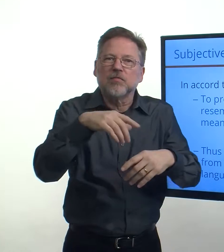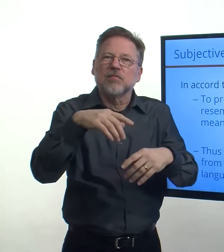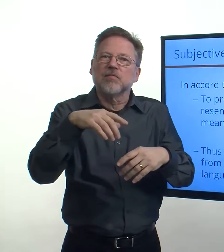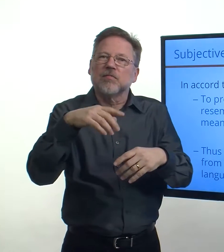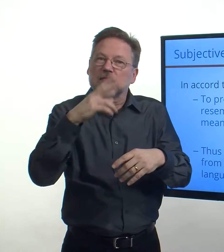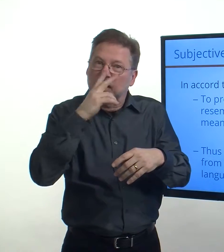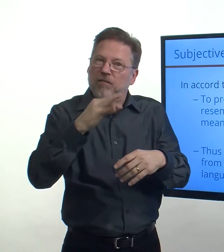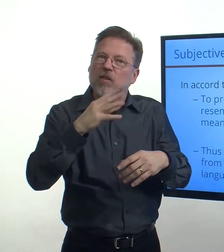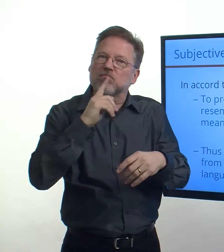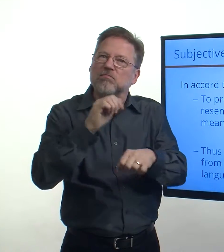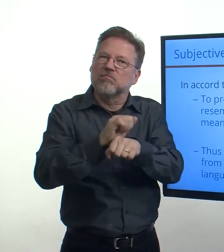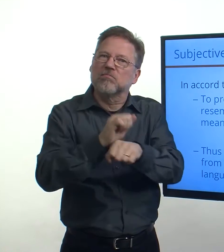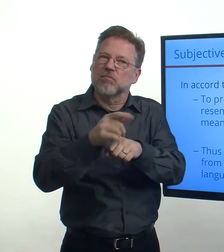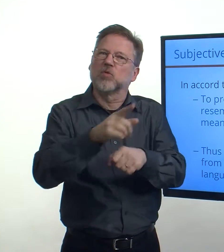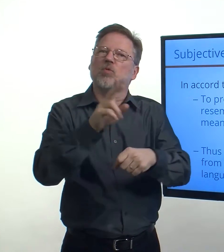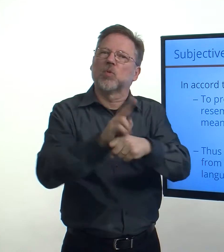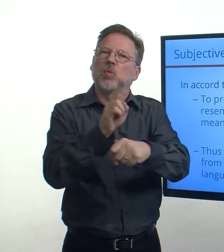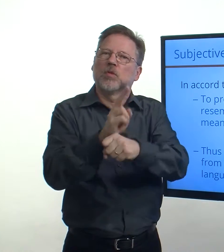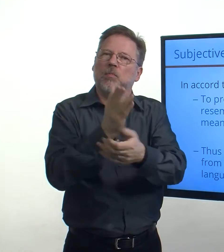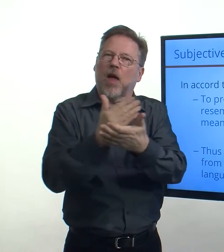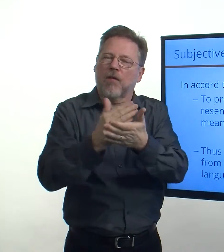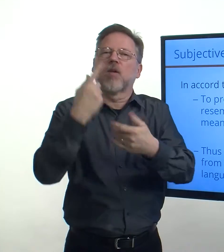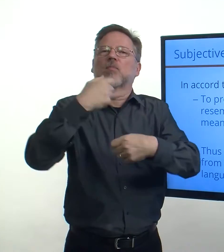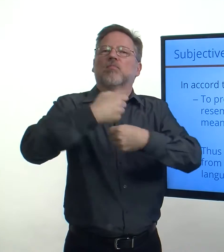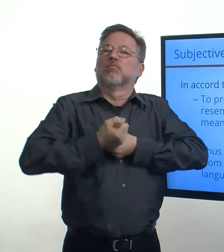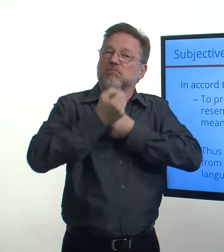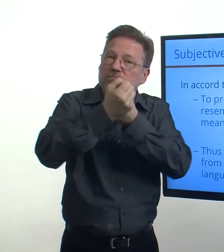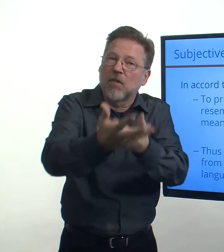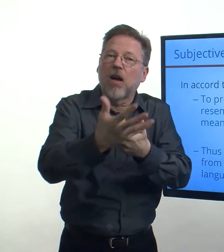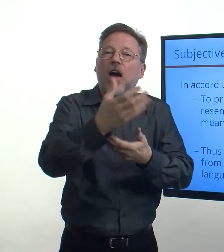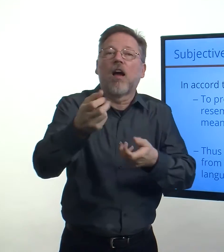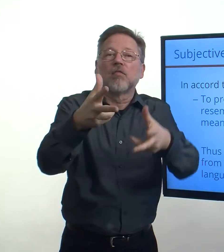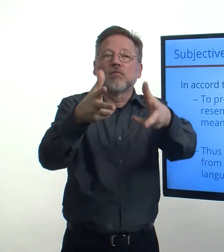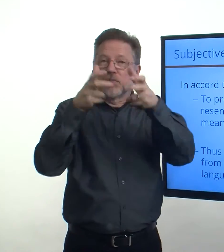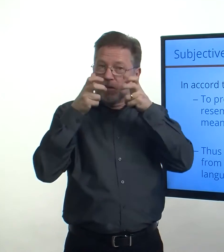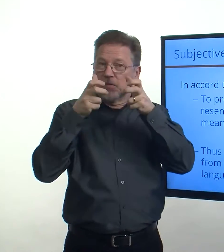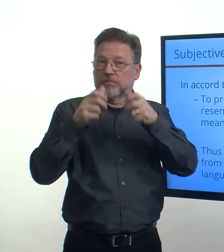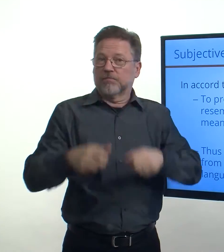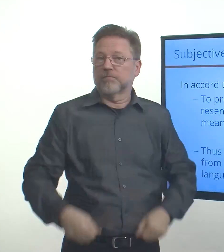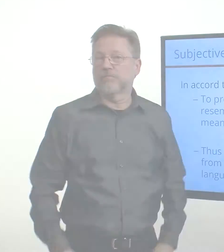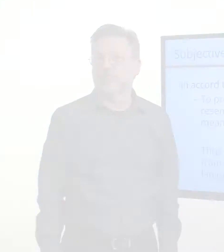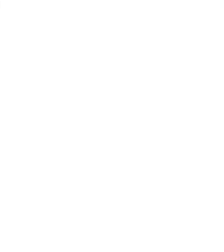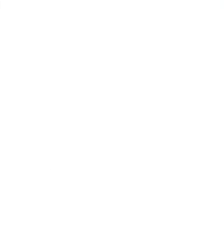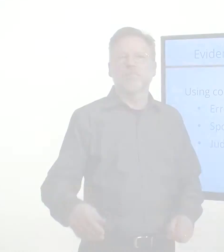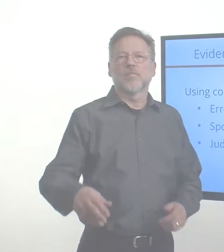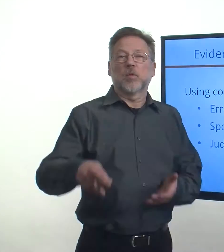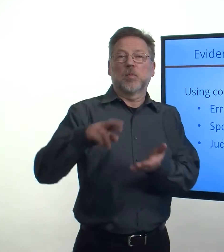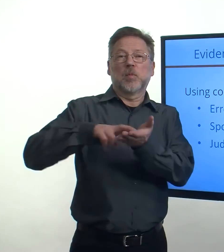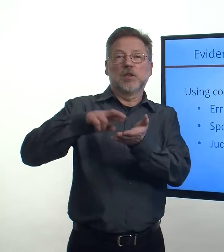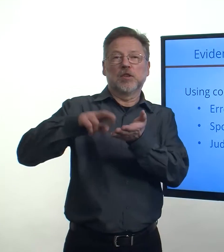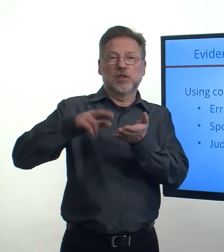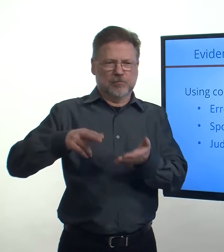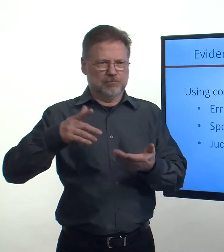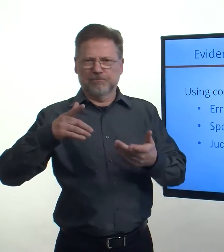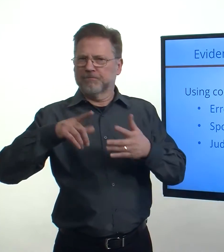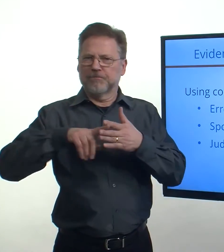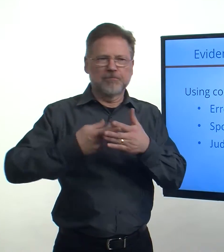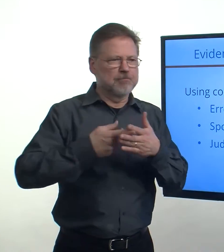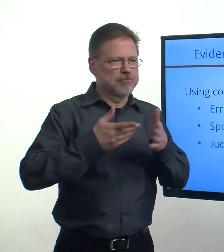Using that theory enabled researchers to explore whether signers use parts of signs for producing and perceiving signs.